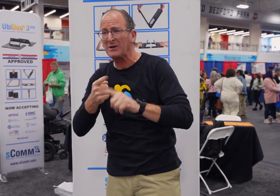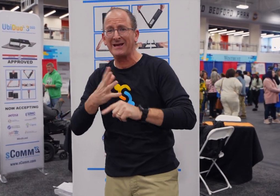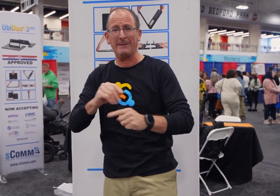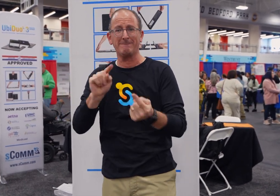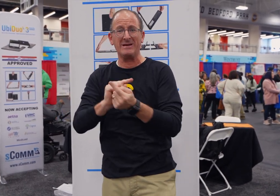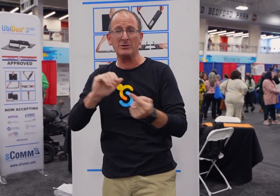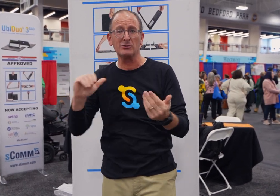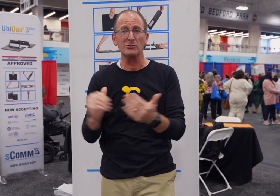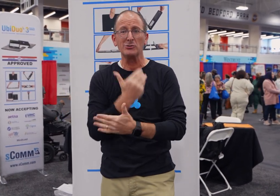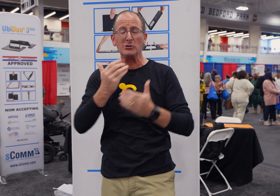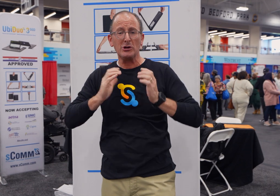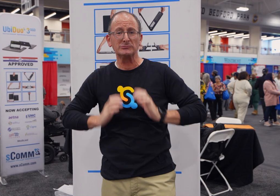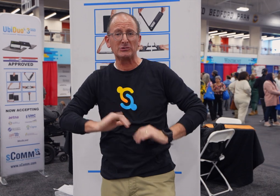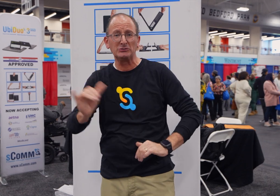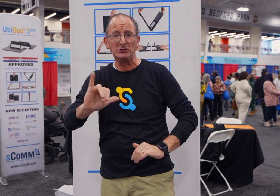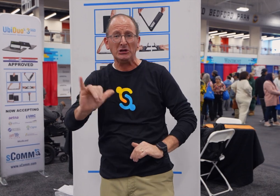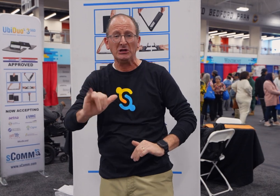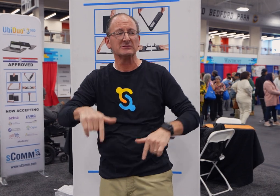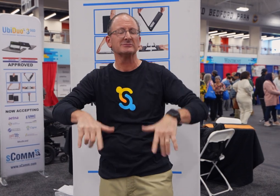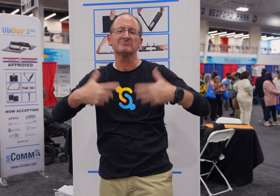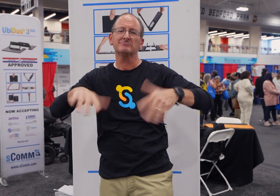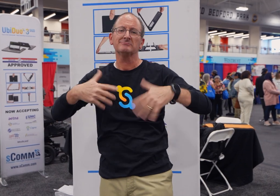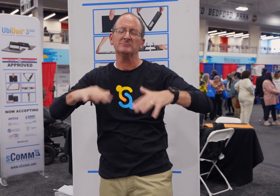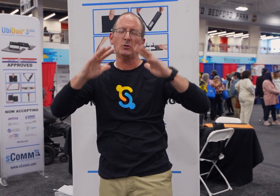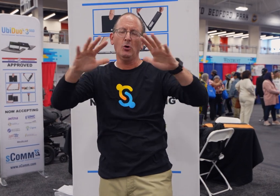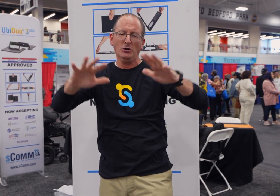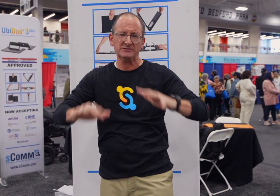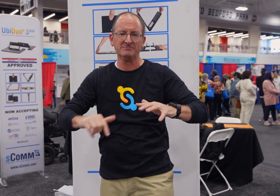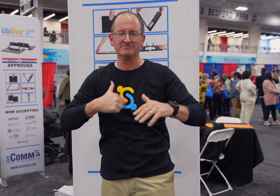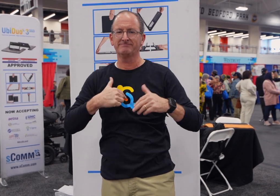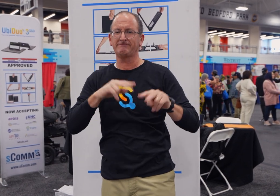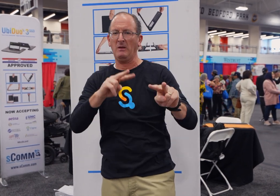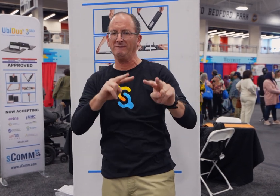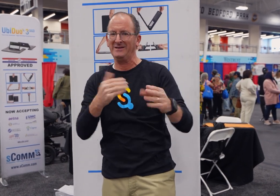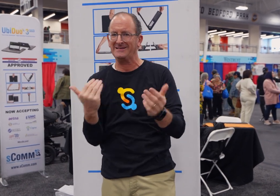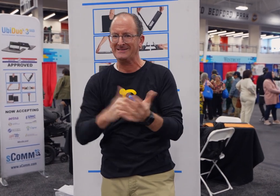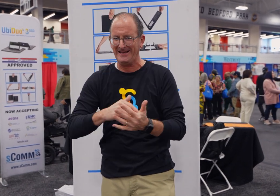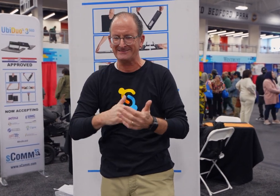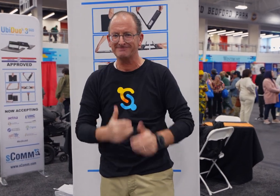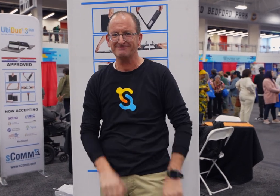We've met some new customers too, so this has been awesome. I'm looking forward to coming back again.